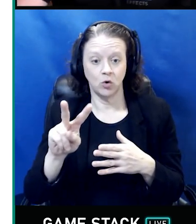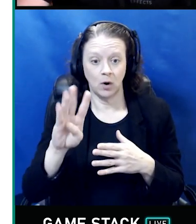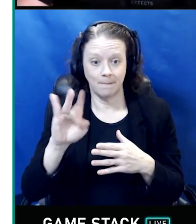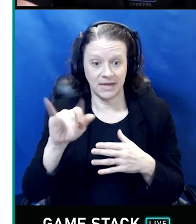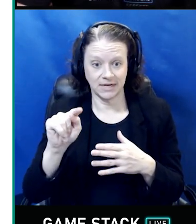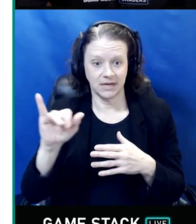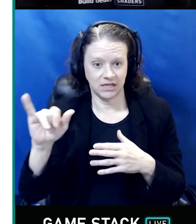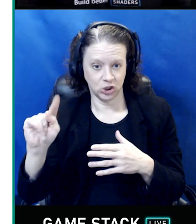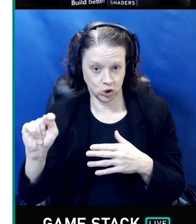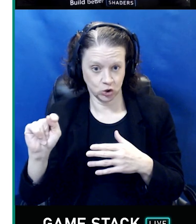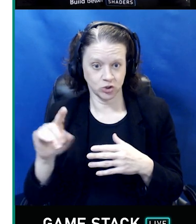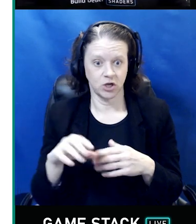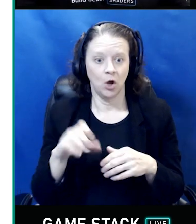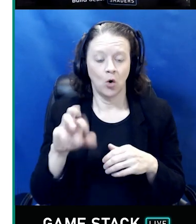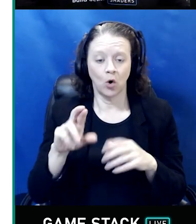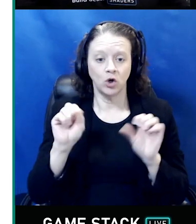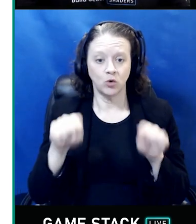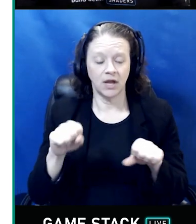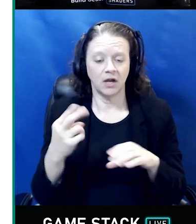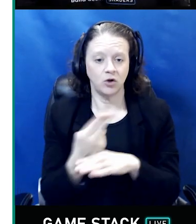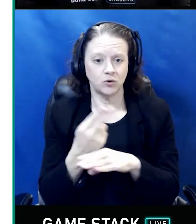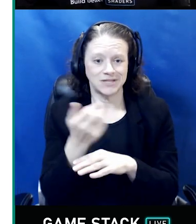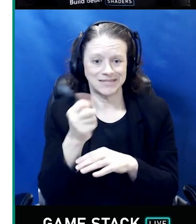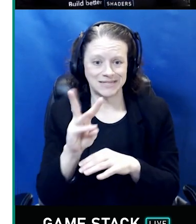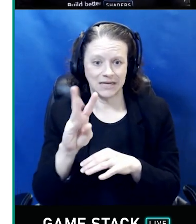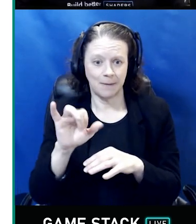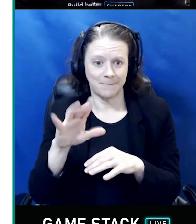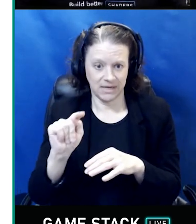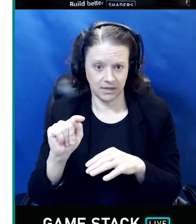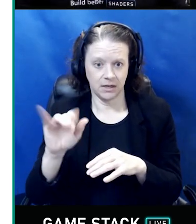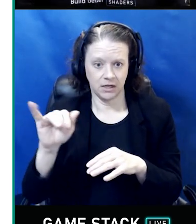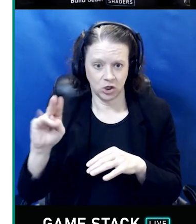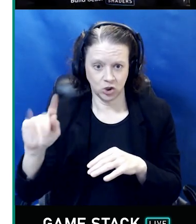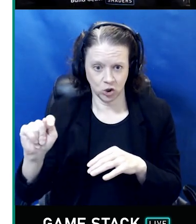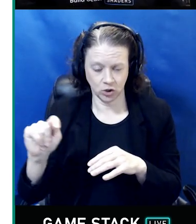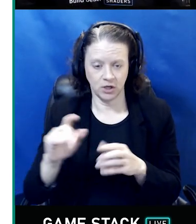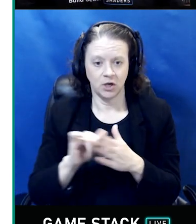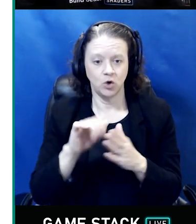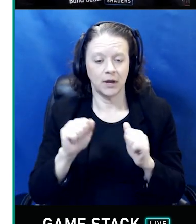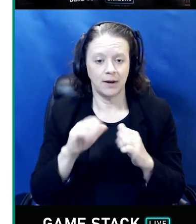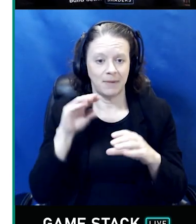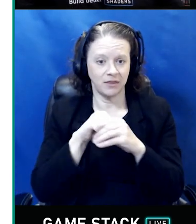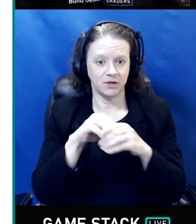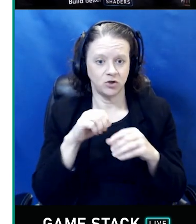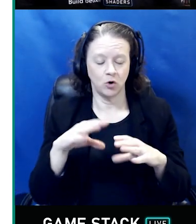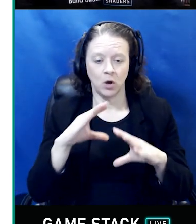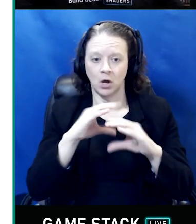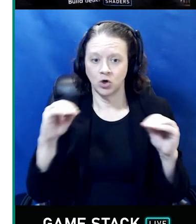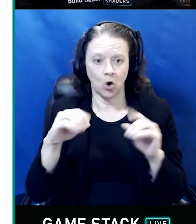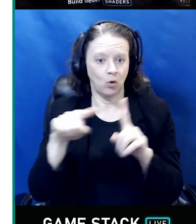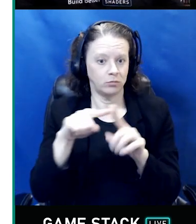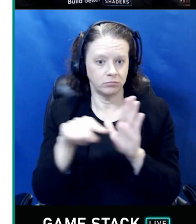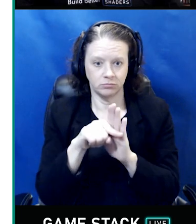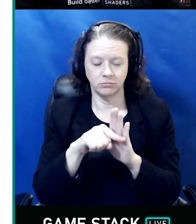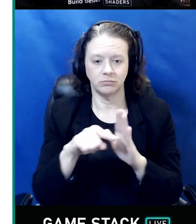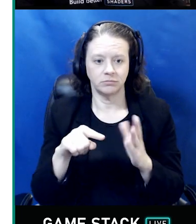and you can pack them into unsigned 8-bit values into a 32-bit integer, that's what these types that represent we're going to go